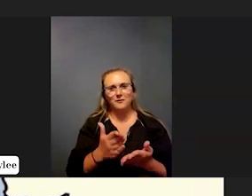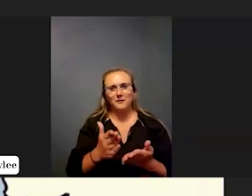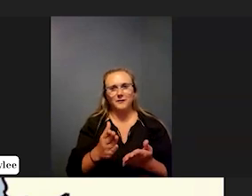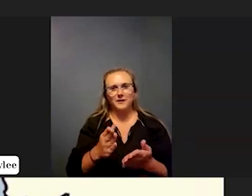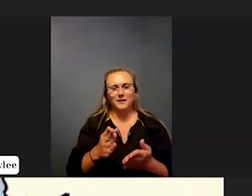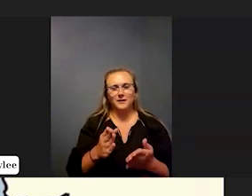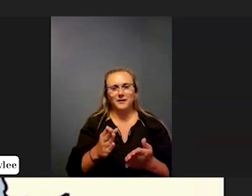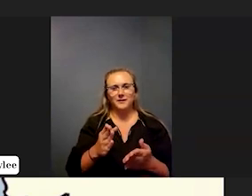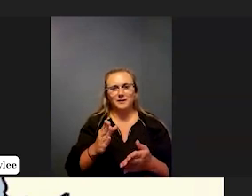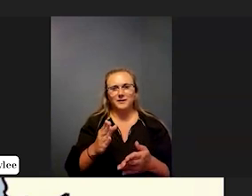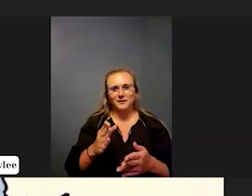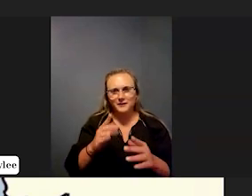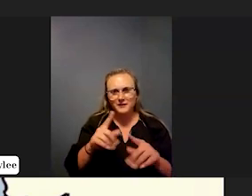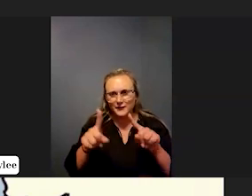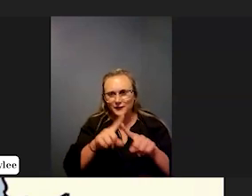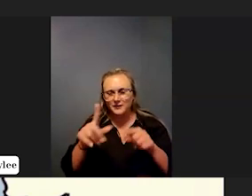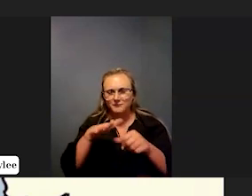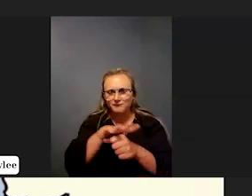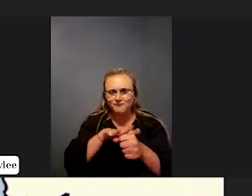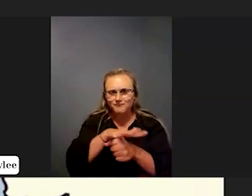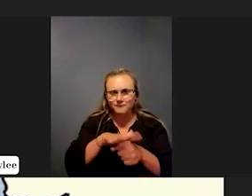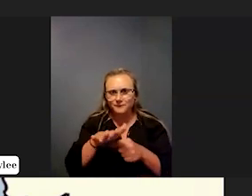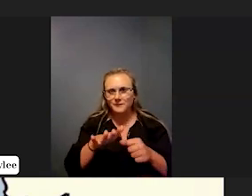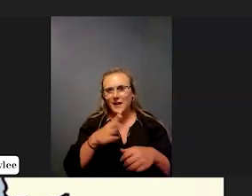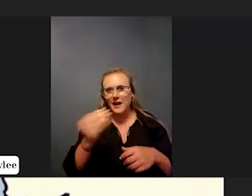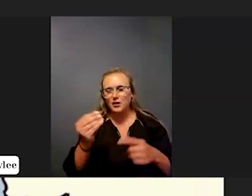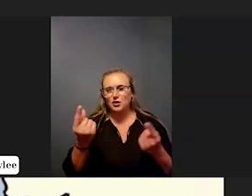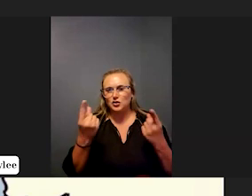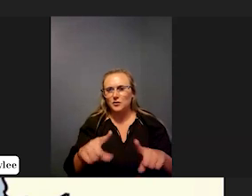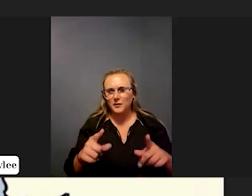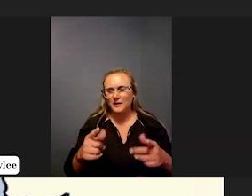Uh, this is of some current events, interest, uh, or geography in general.